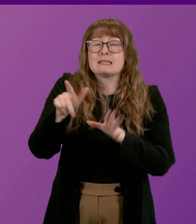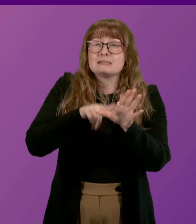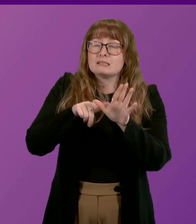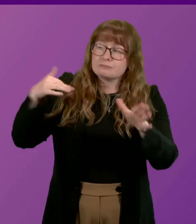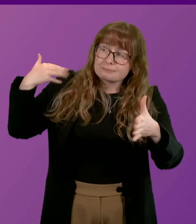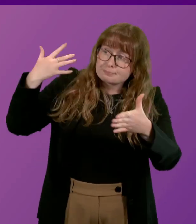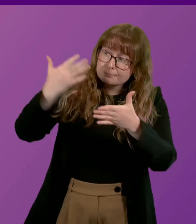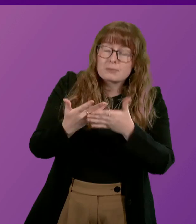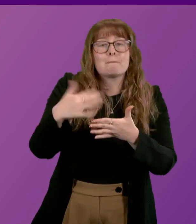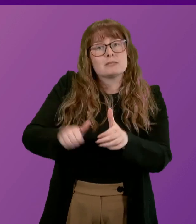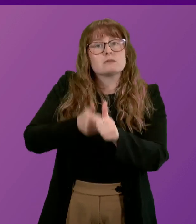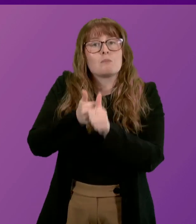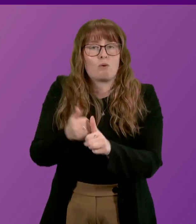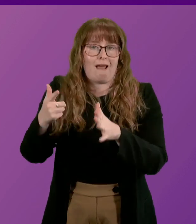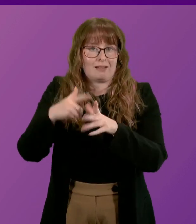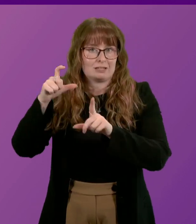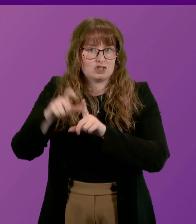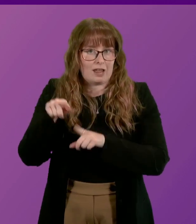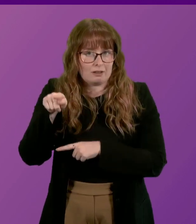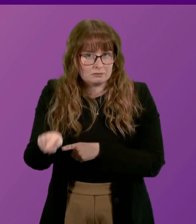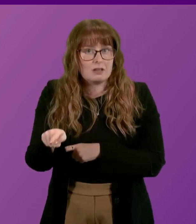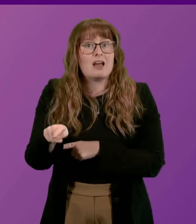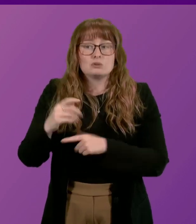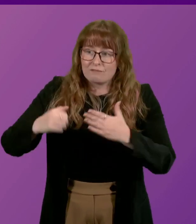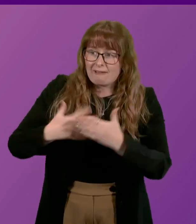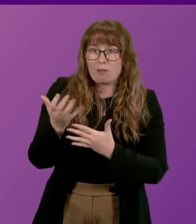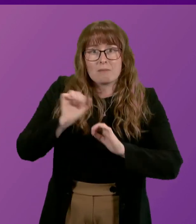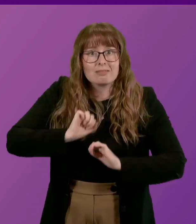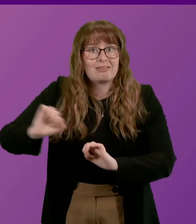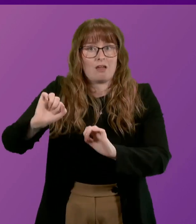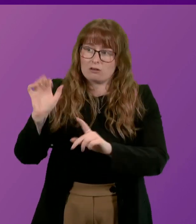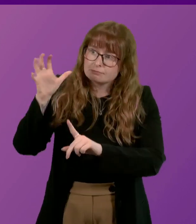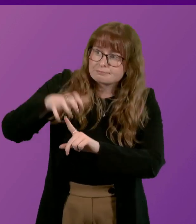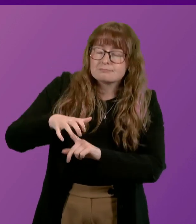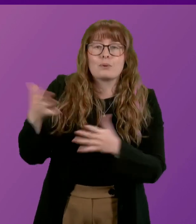we have supported Alexander Dennis in the development of its facilities in Larbert